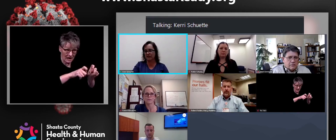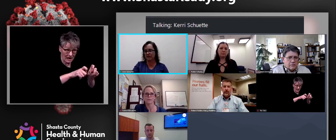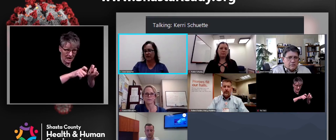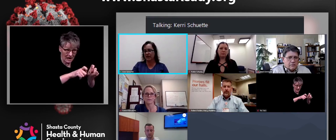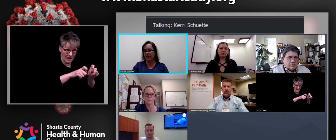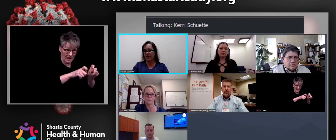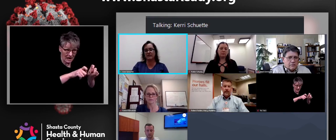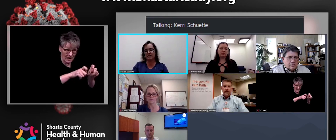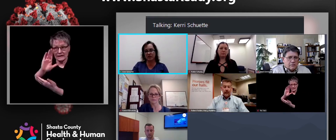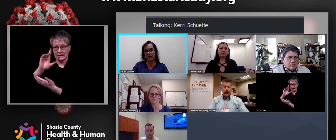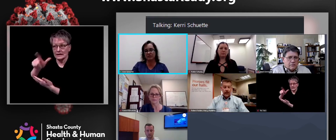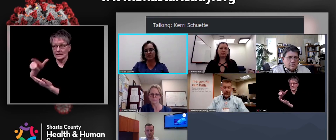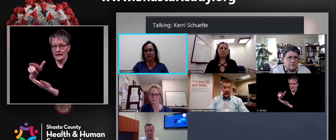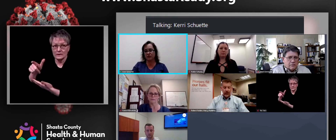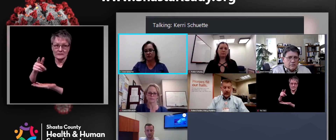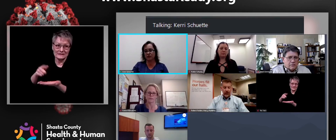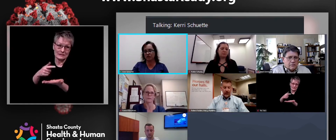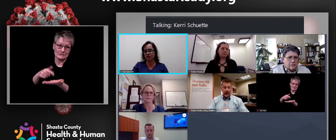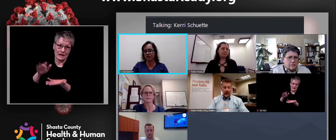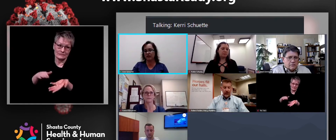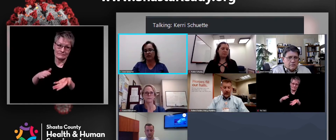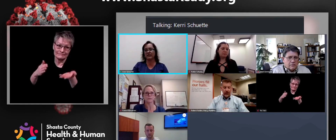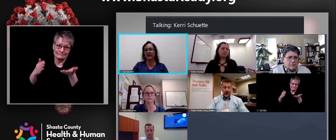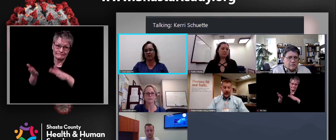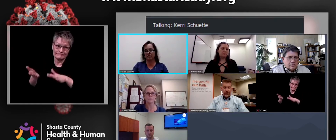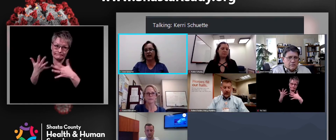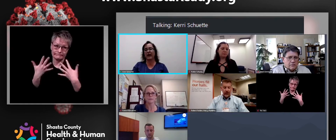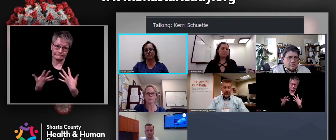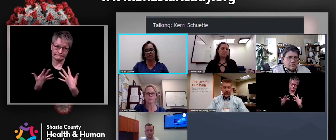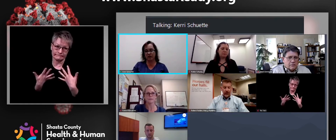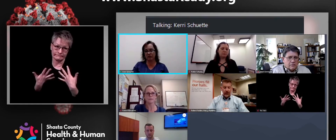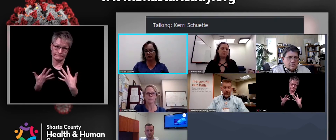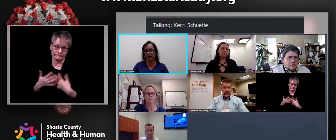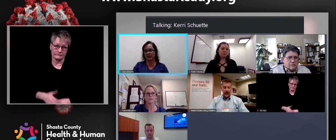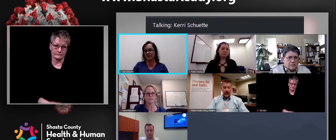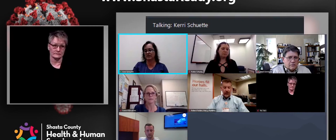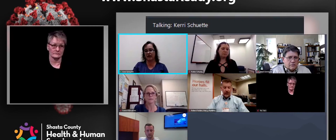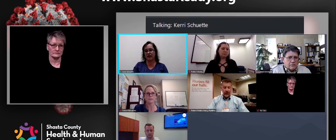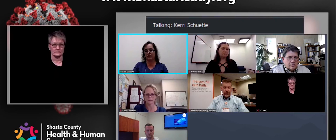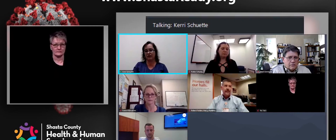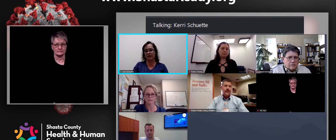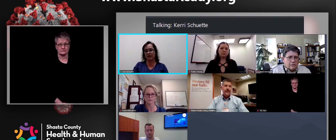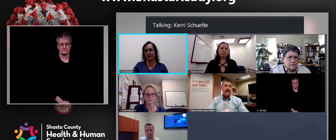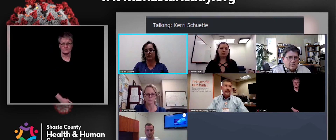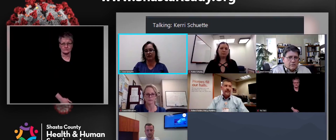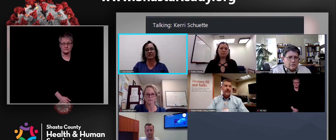date. And then sometimes unfortunately, they later, after being hospitalized, die from